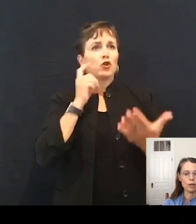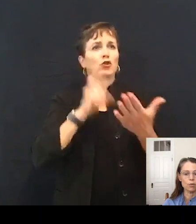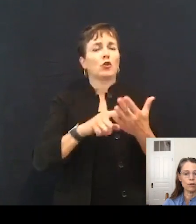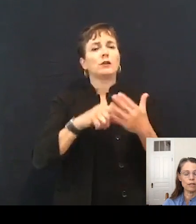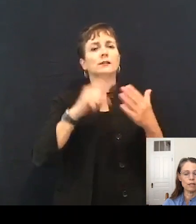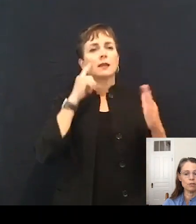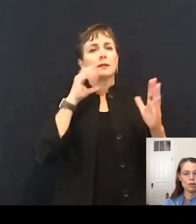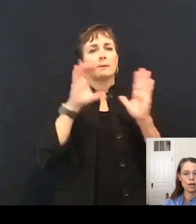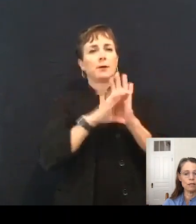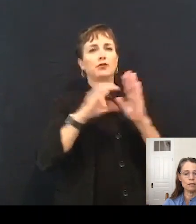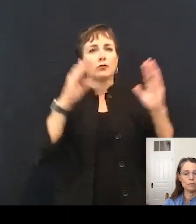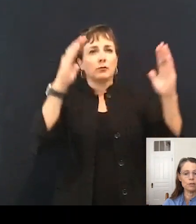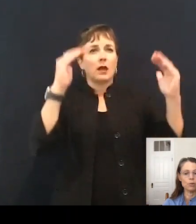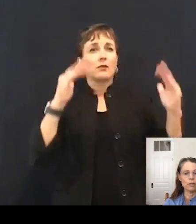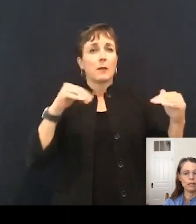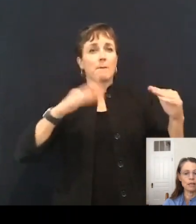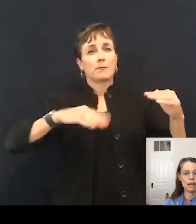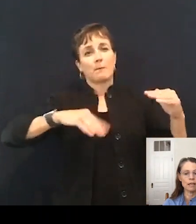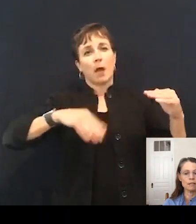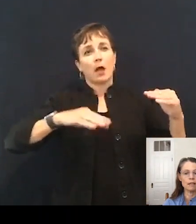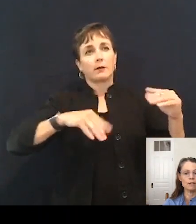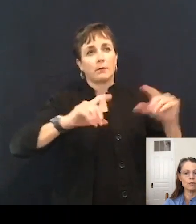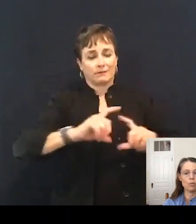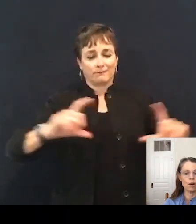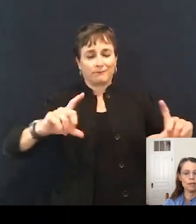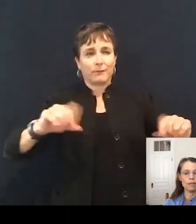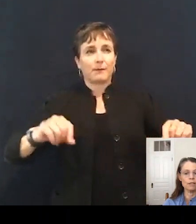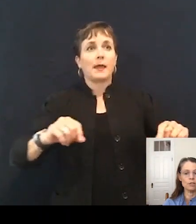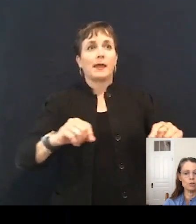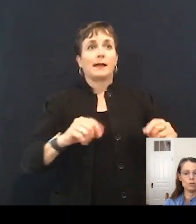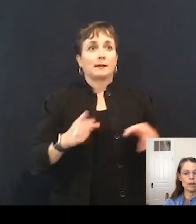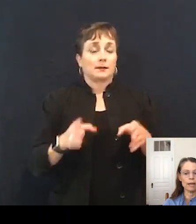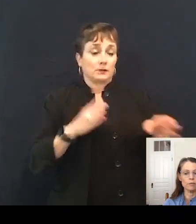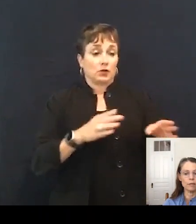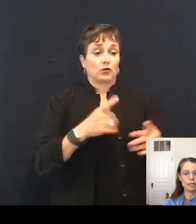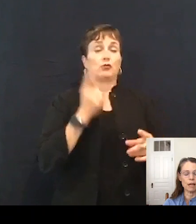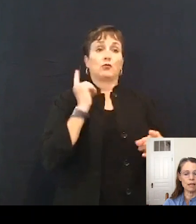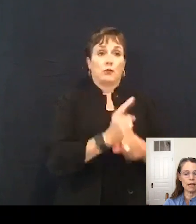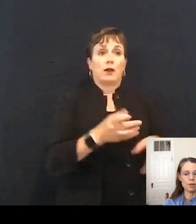where the introns between exons 1 and 2 have been cut out,